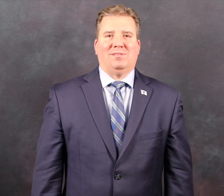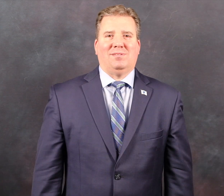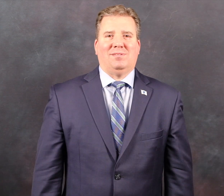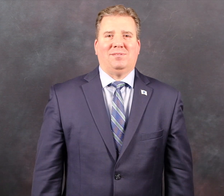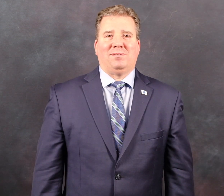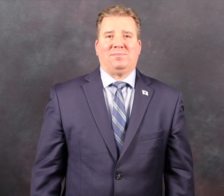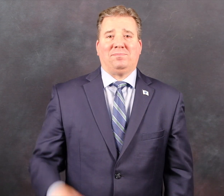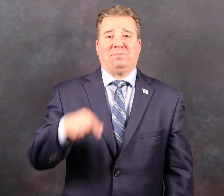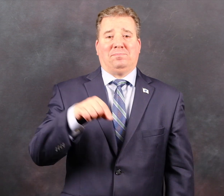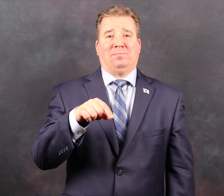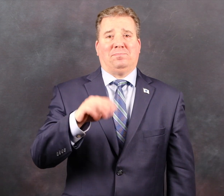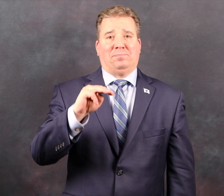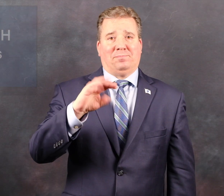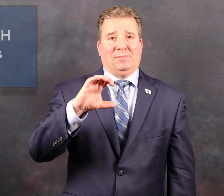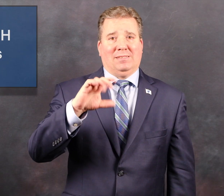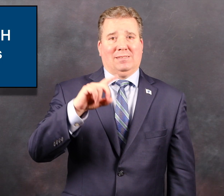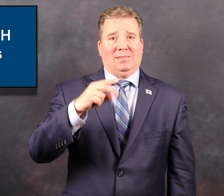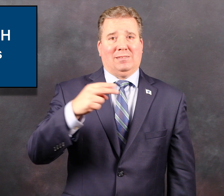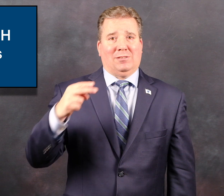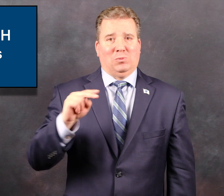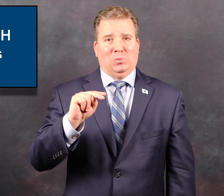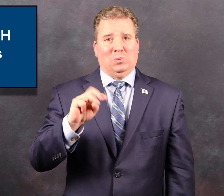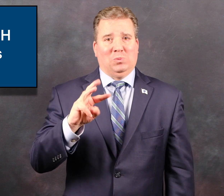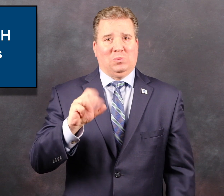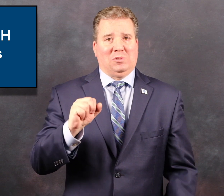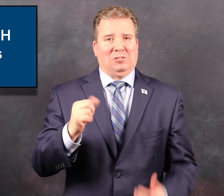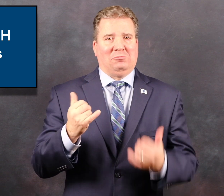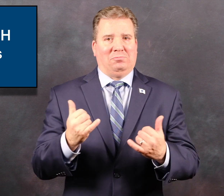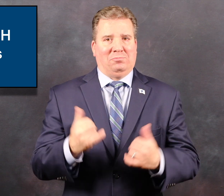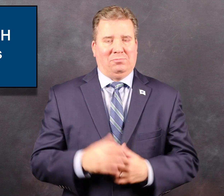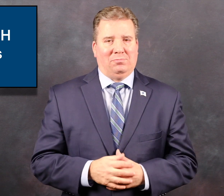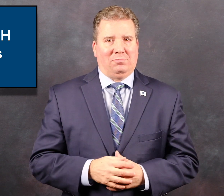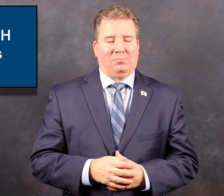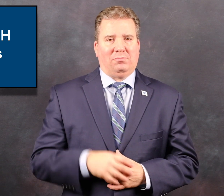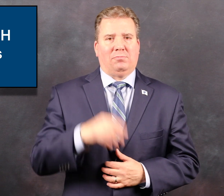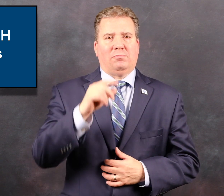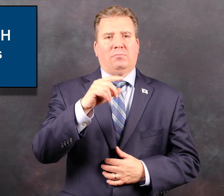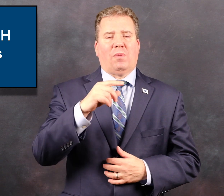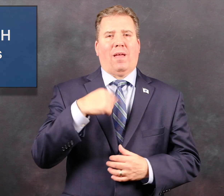Now, on to MCDHH news.